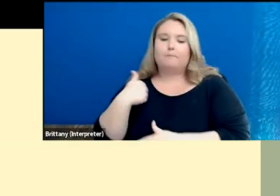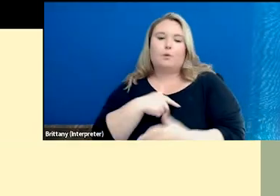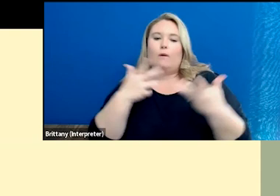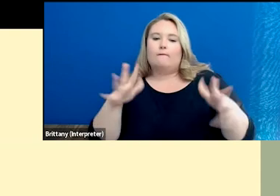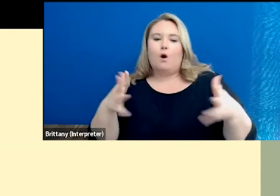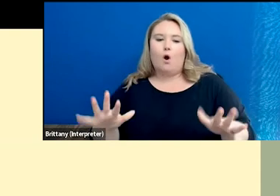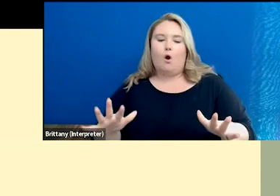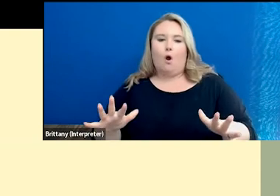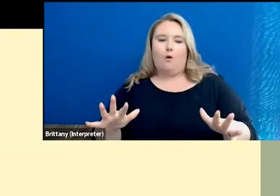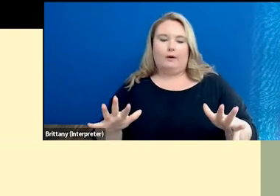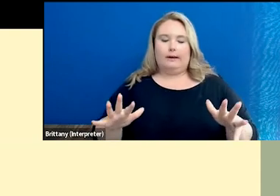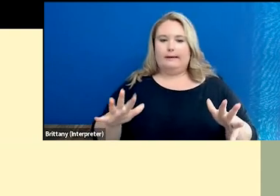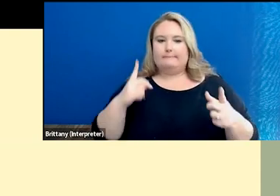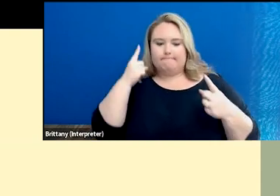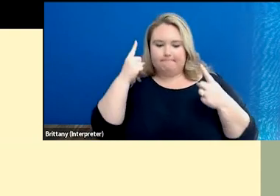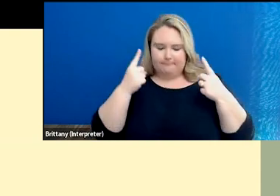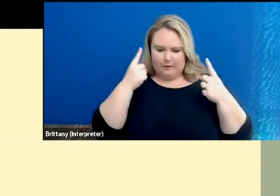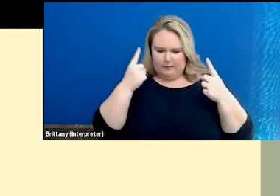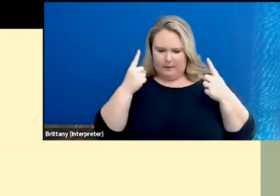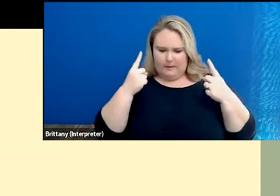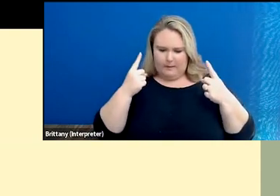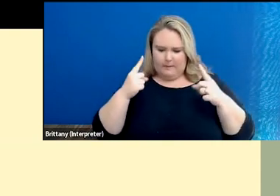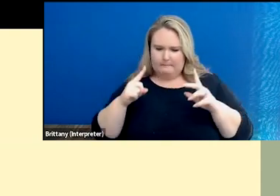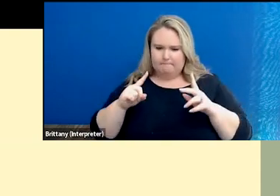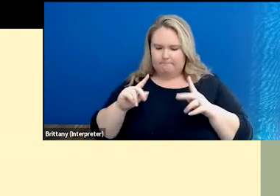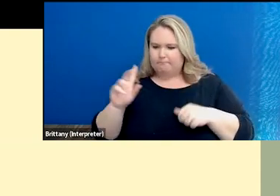where people with disabilities fit into that plan.